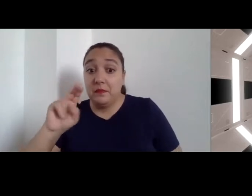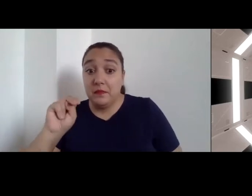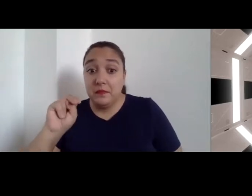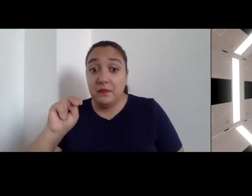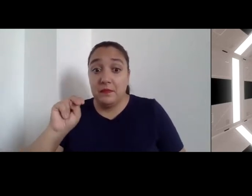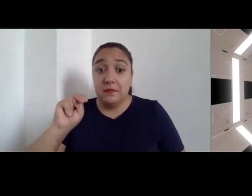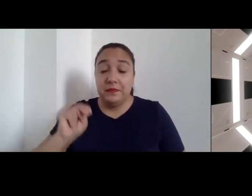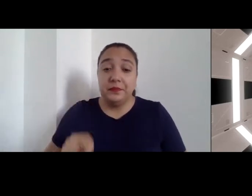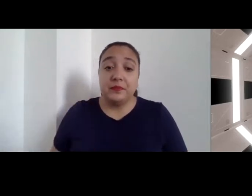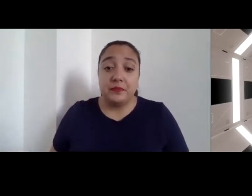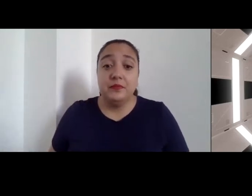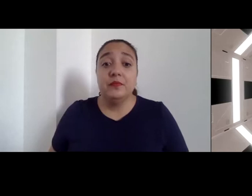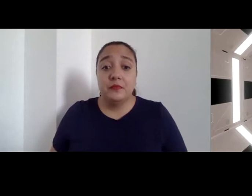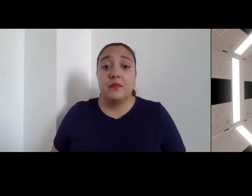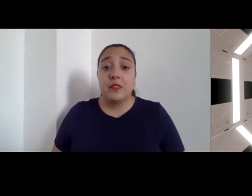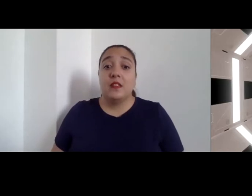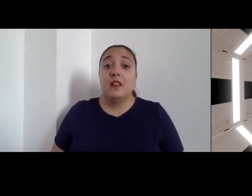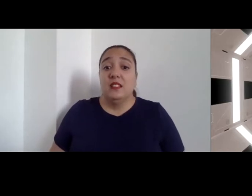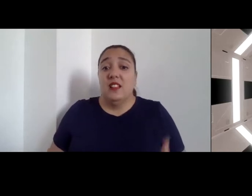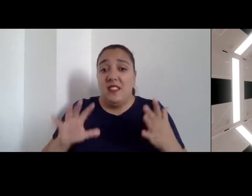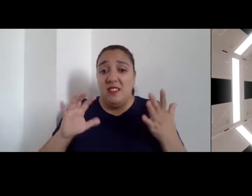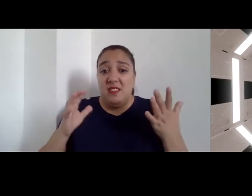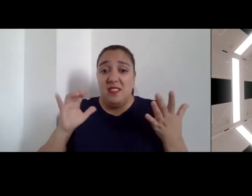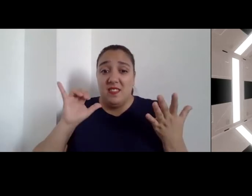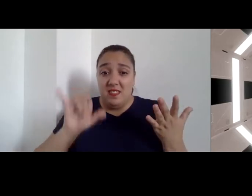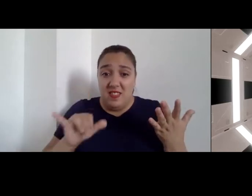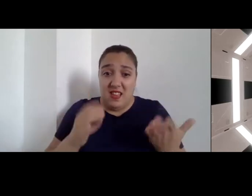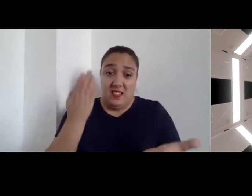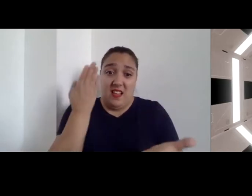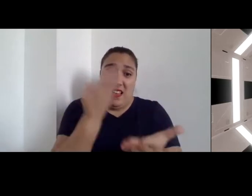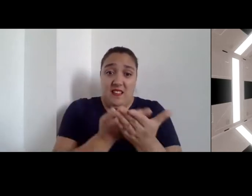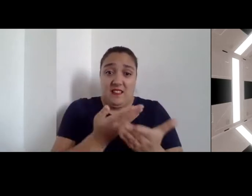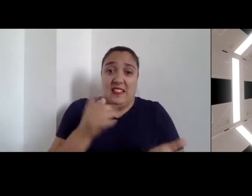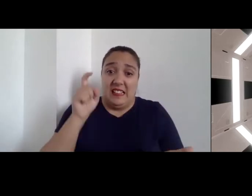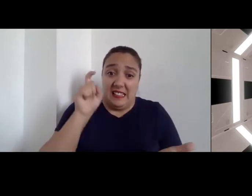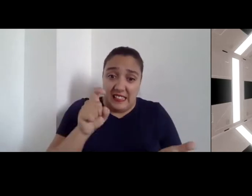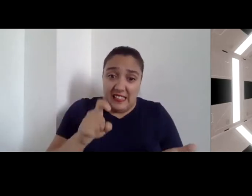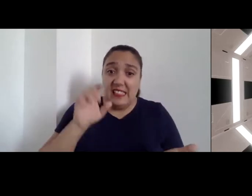rigor when thinking about digital futures. In anticipation of this conversation,